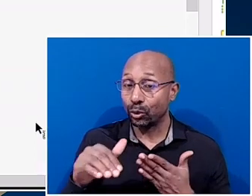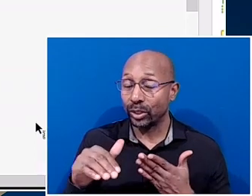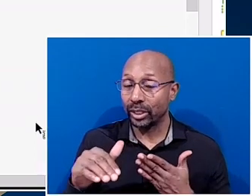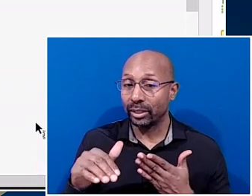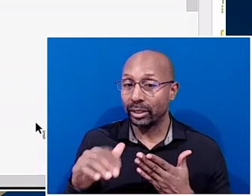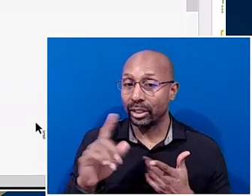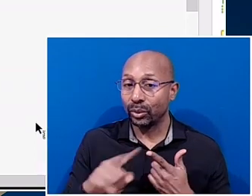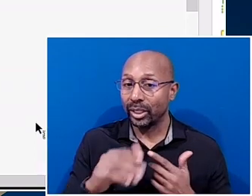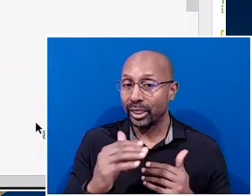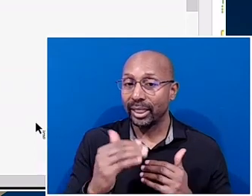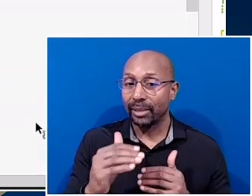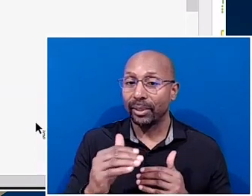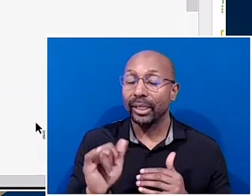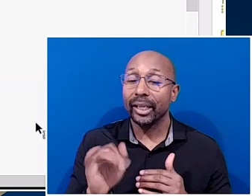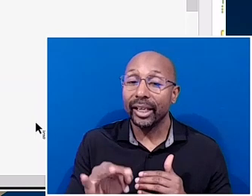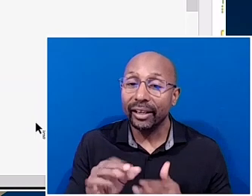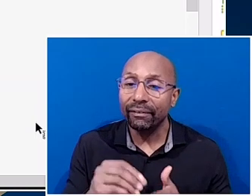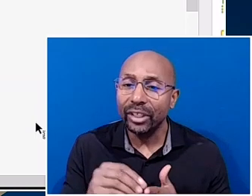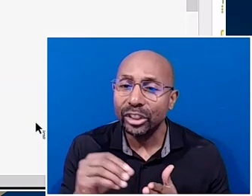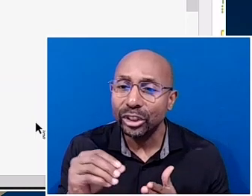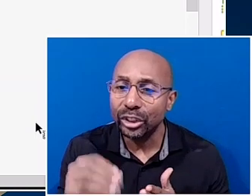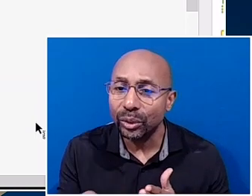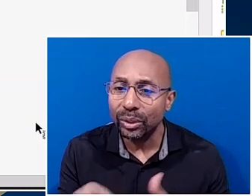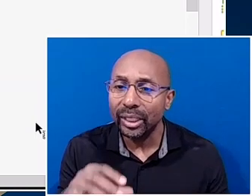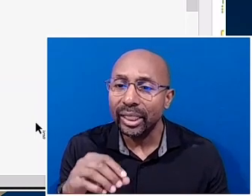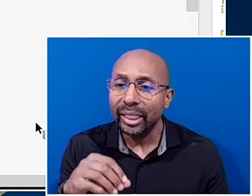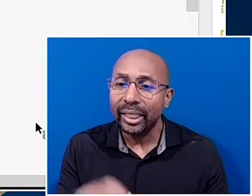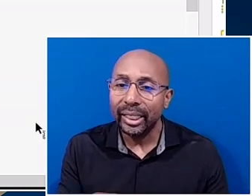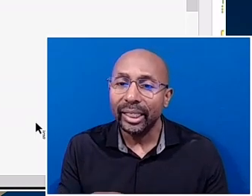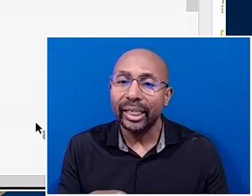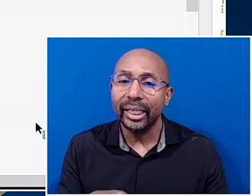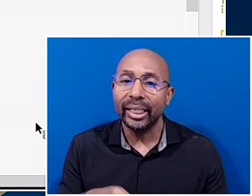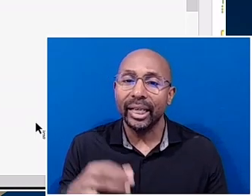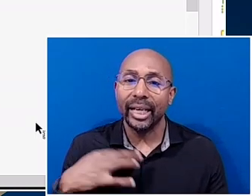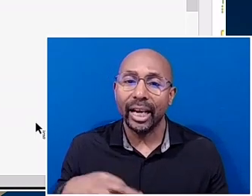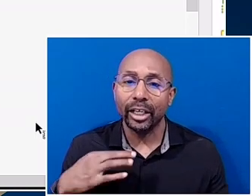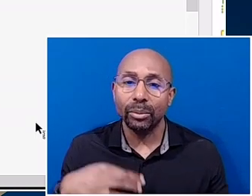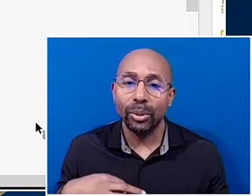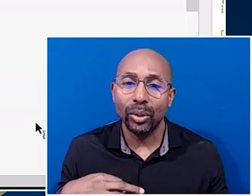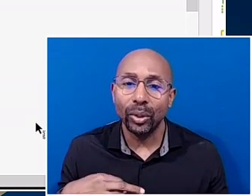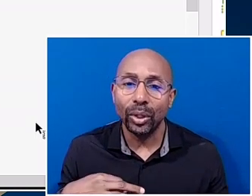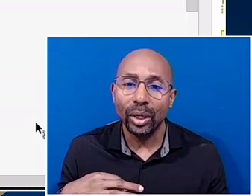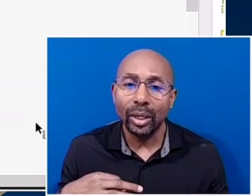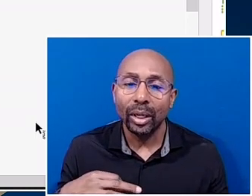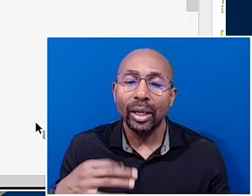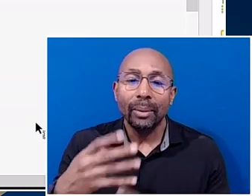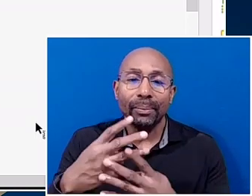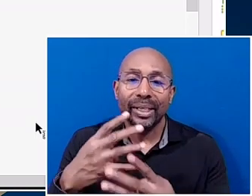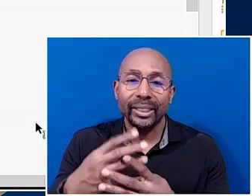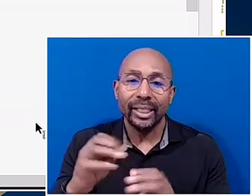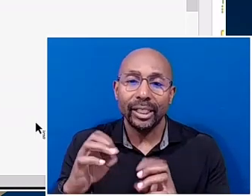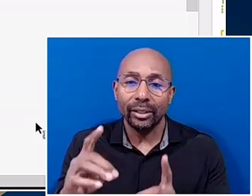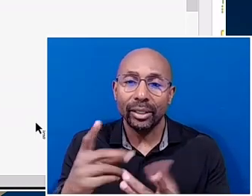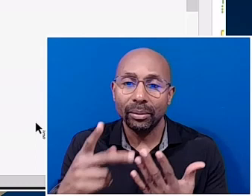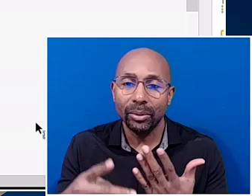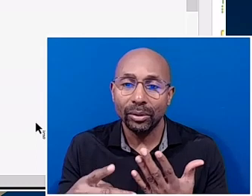student is in an eligible prison education program, the school has more flexibility, including, in term-based programs, to